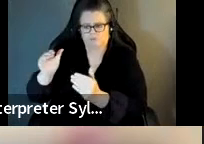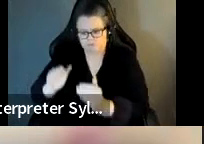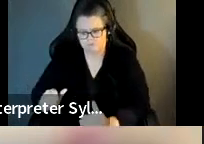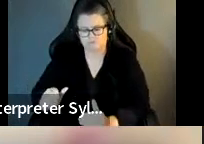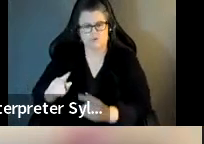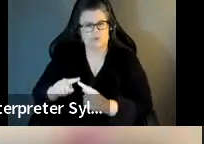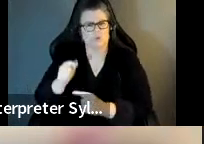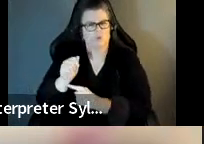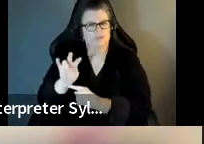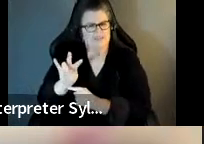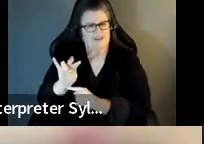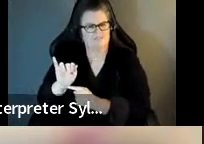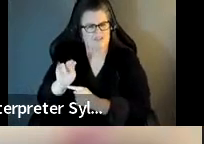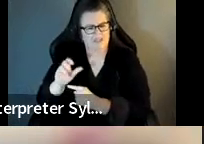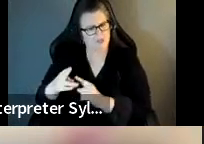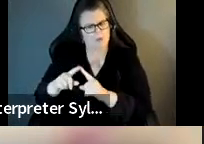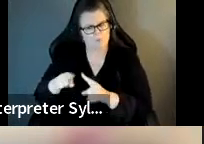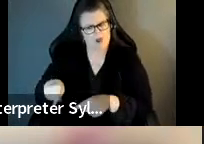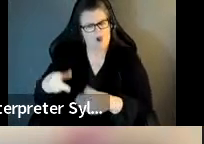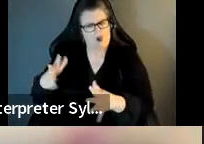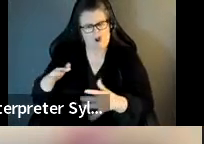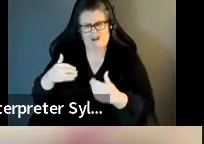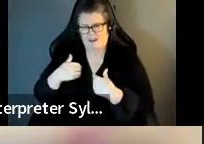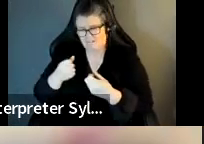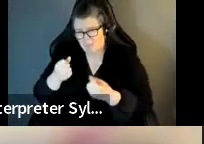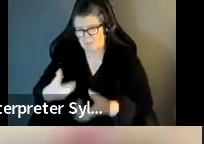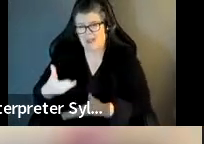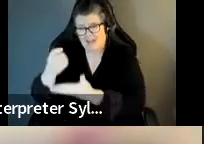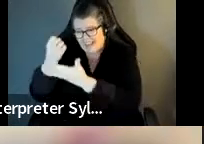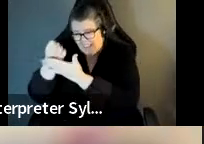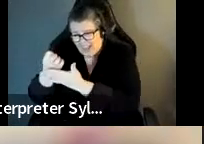In fact, there is ample evidence that suggests that this assumption cannot be entirely true.